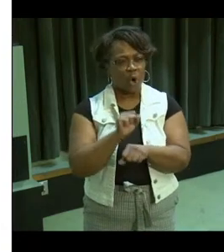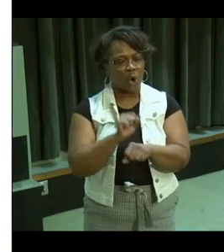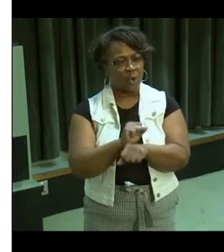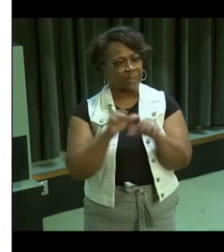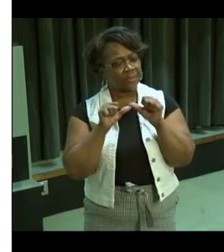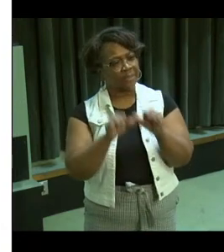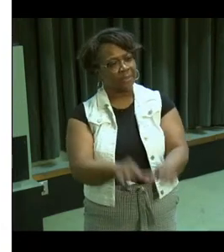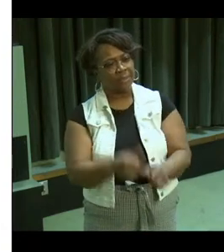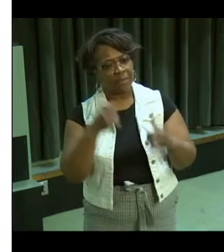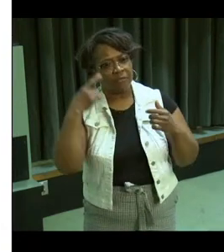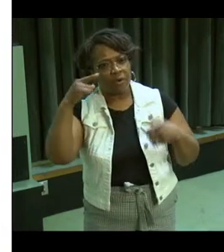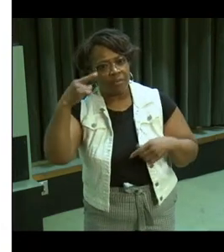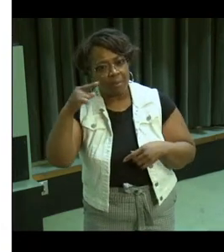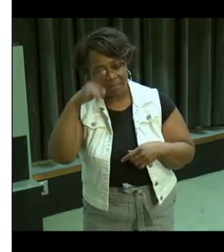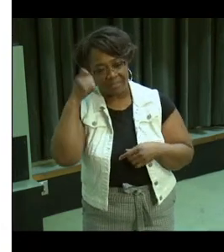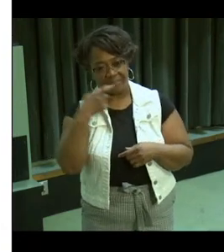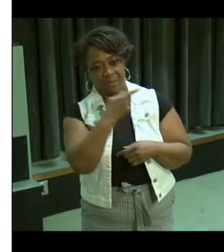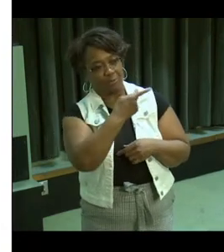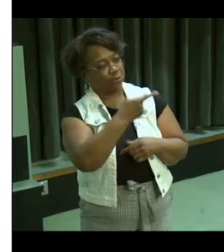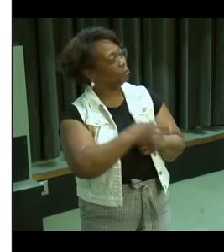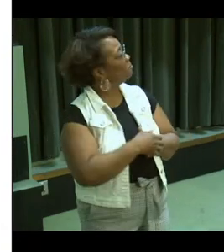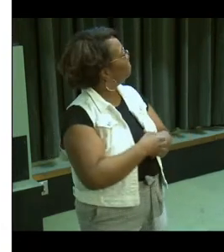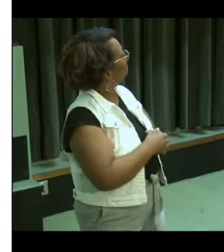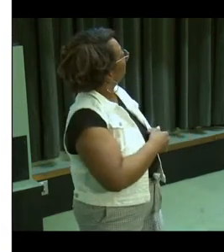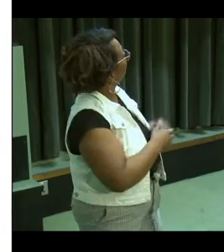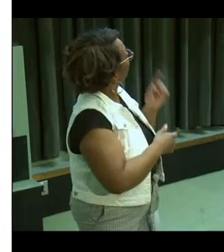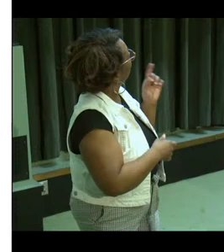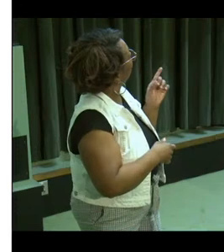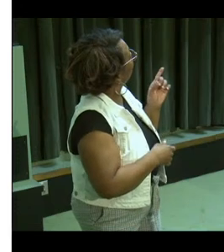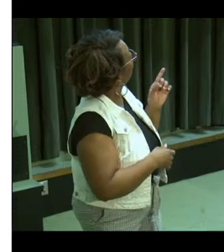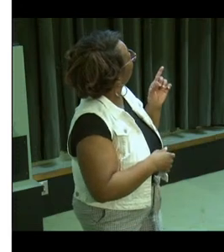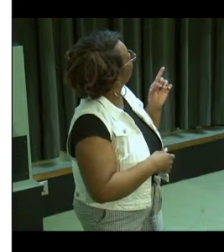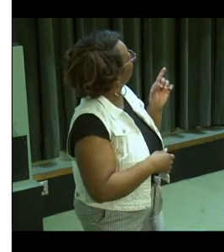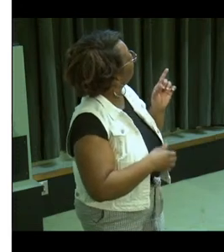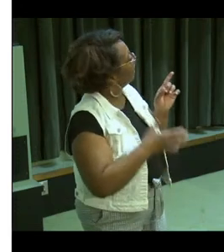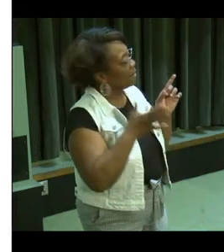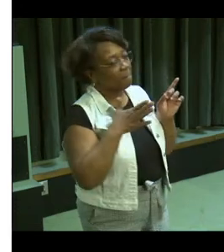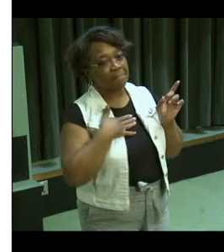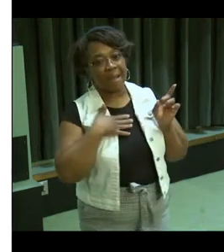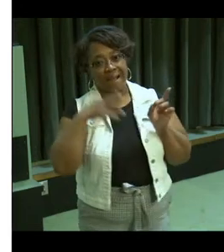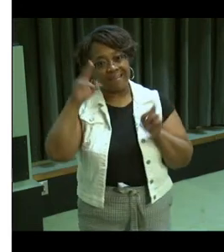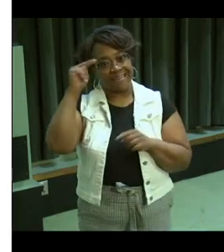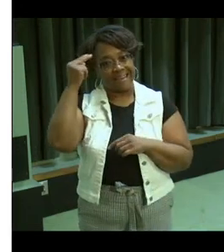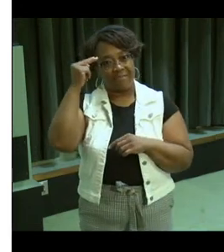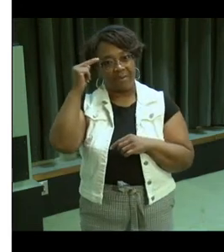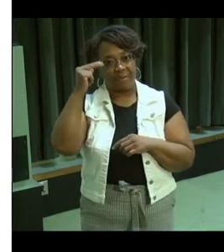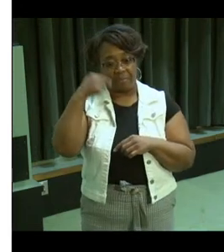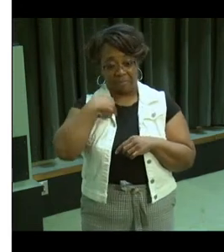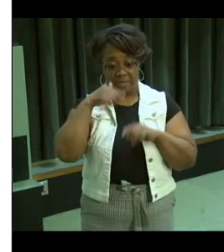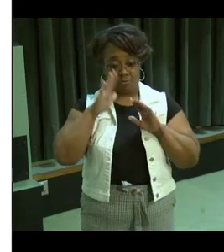work. And it's because of these